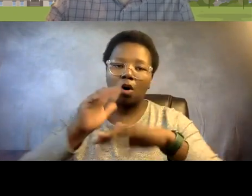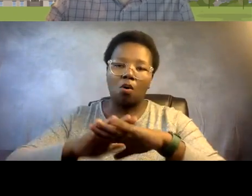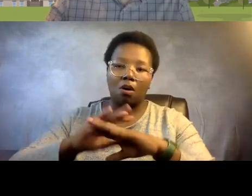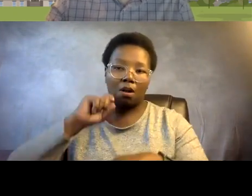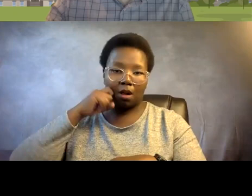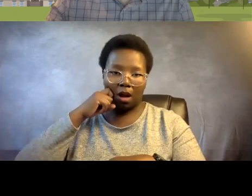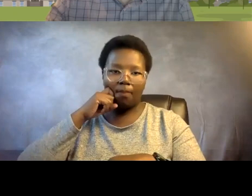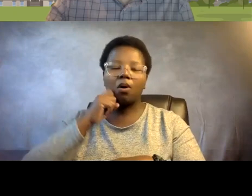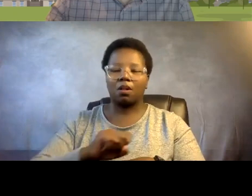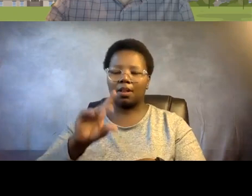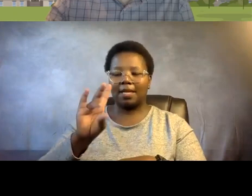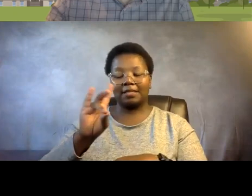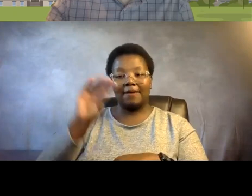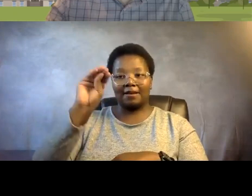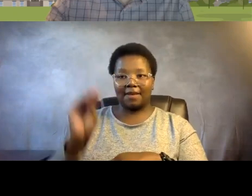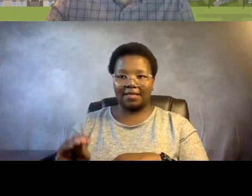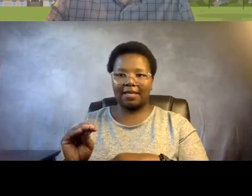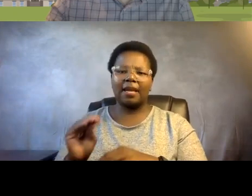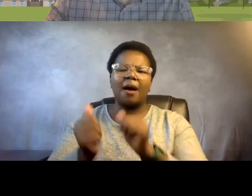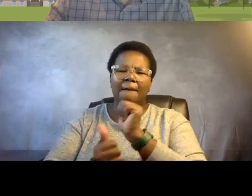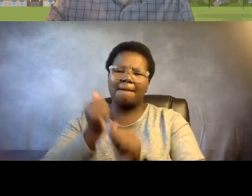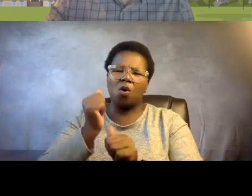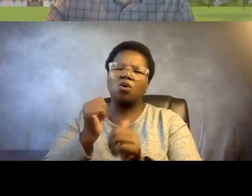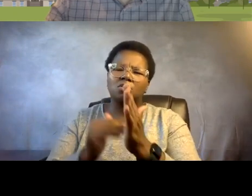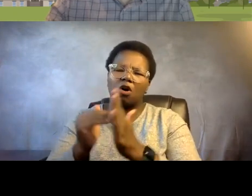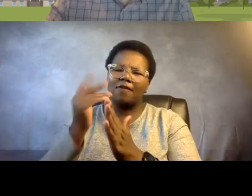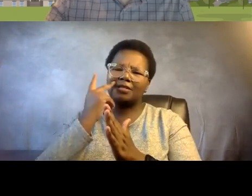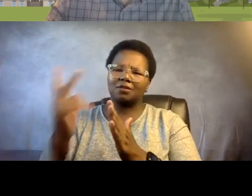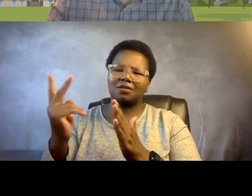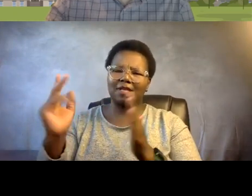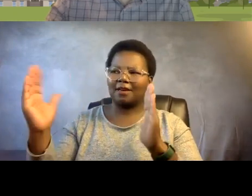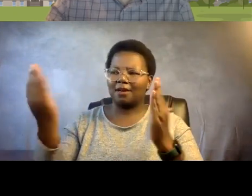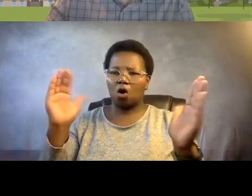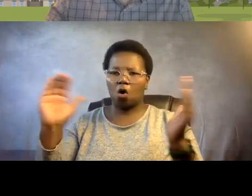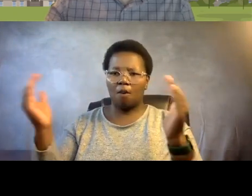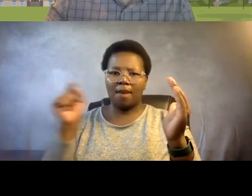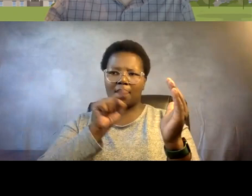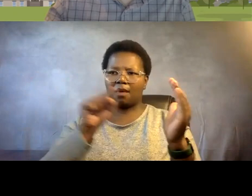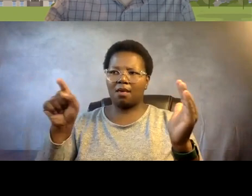Very often we see some disparities between what is often used in accessibility testing, very often